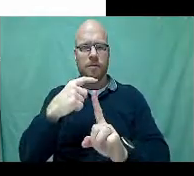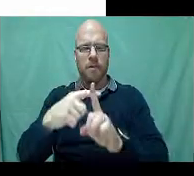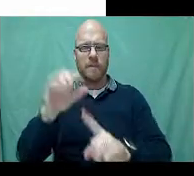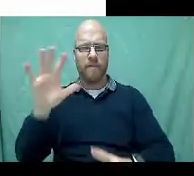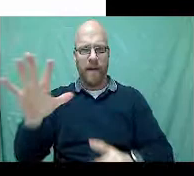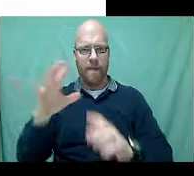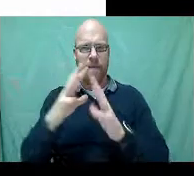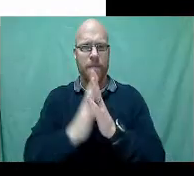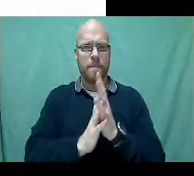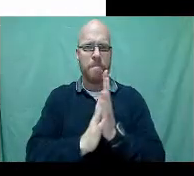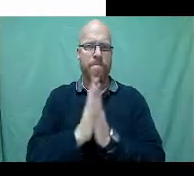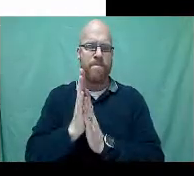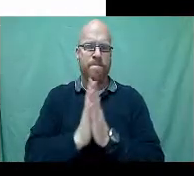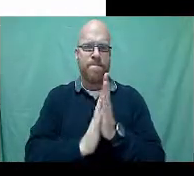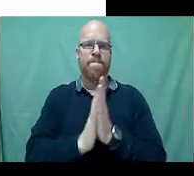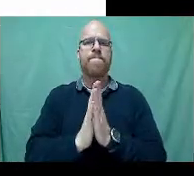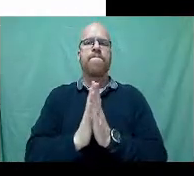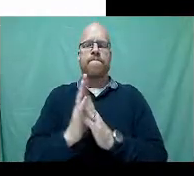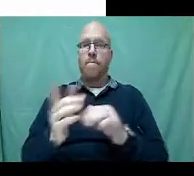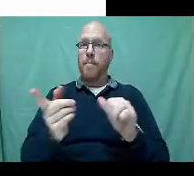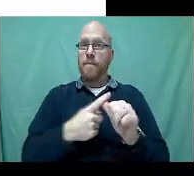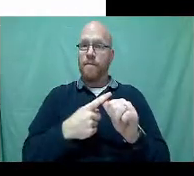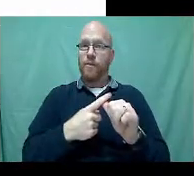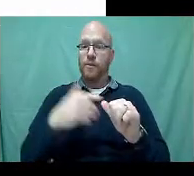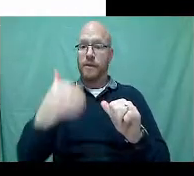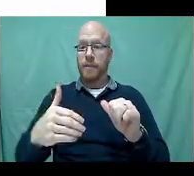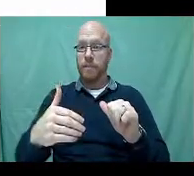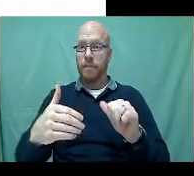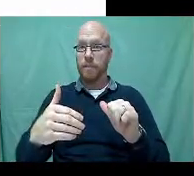And our first step if you remember, is to,